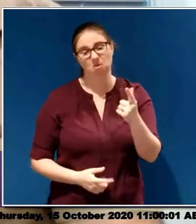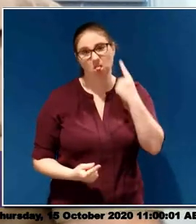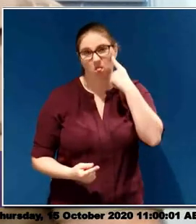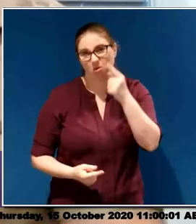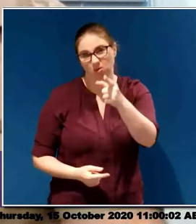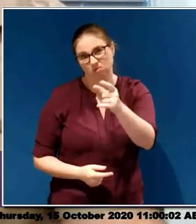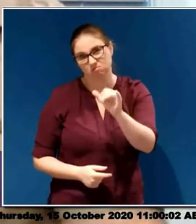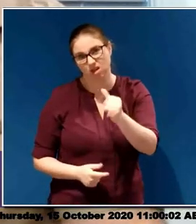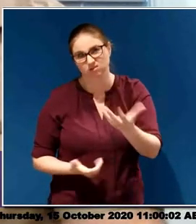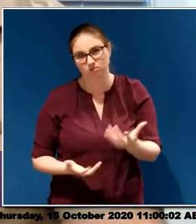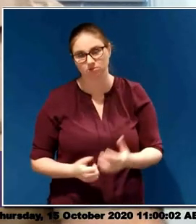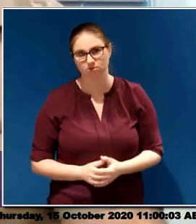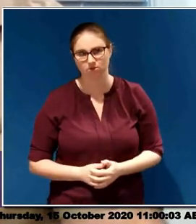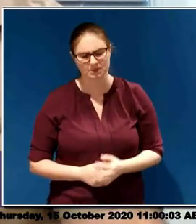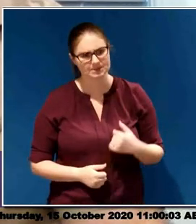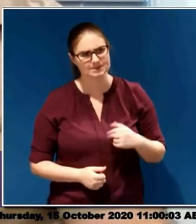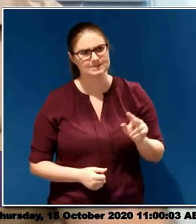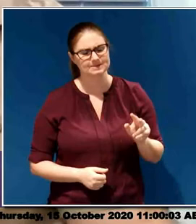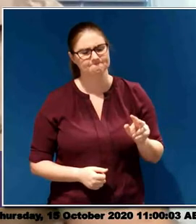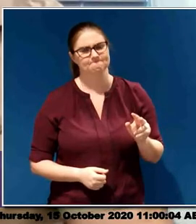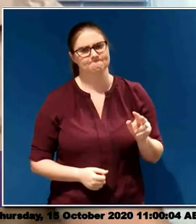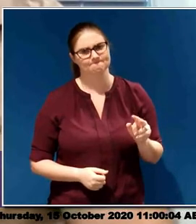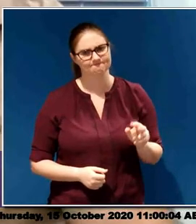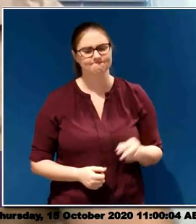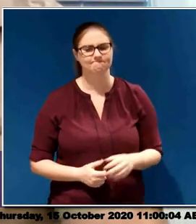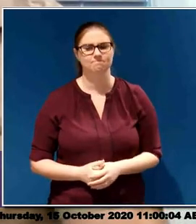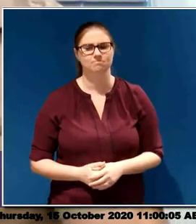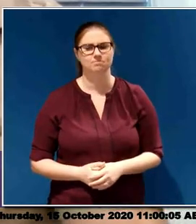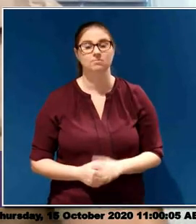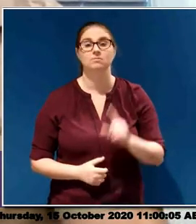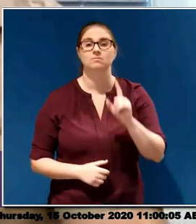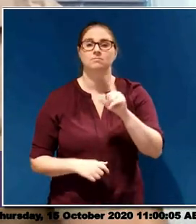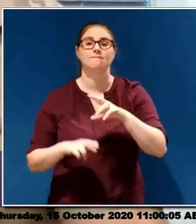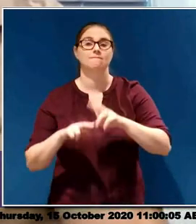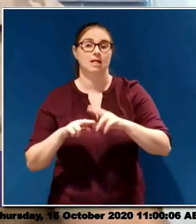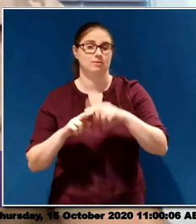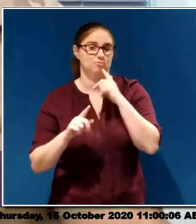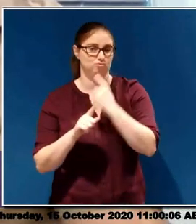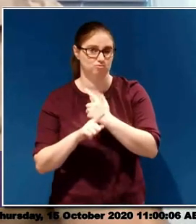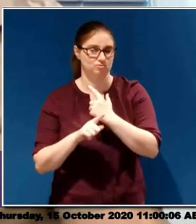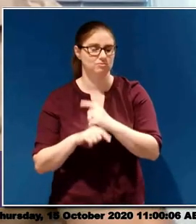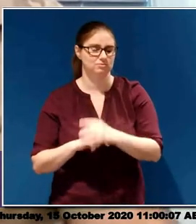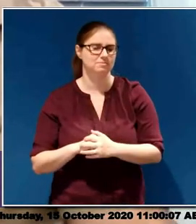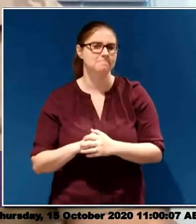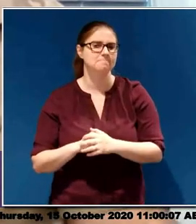So, yeah. But then on the other hand, too, we did try private tutoring,